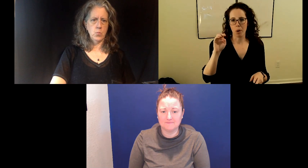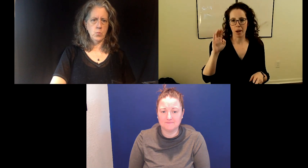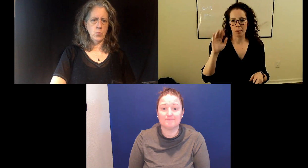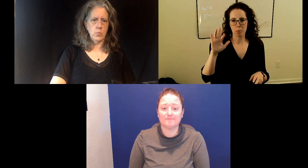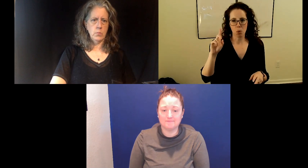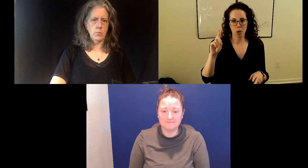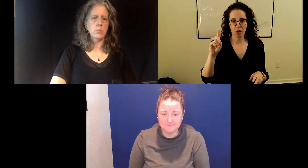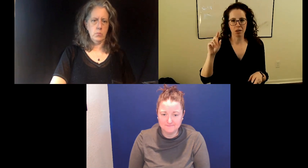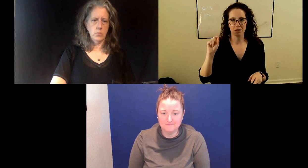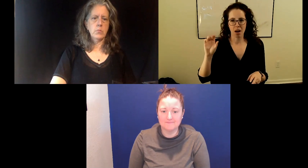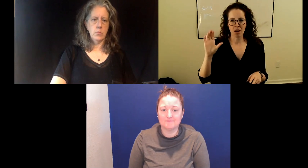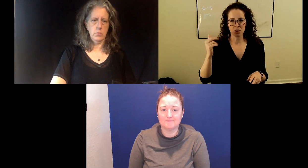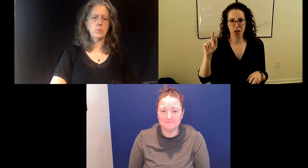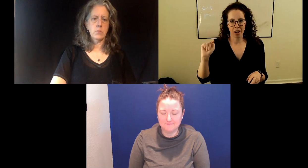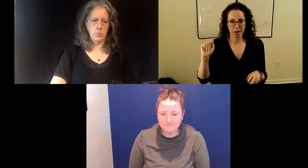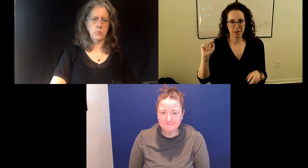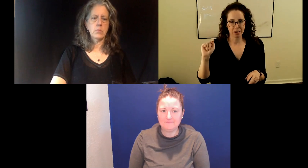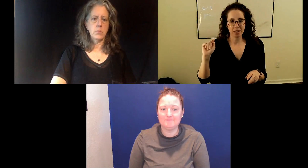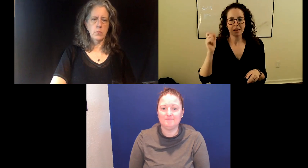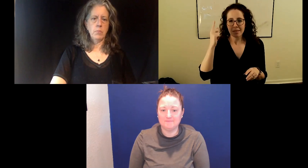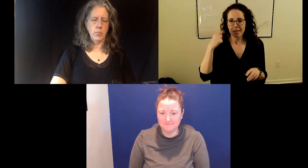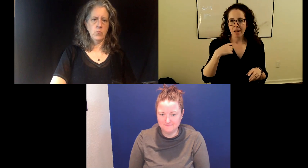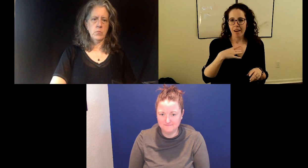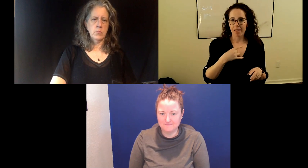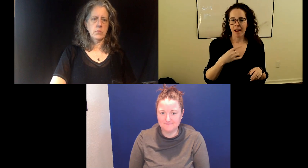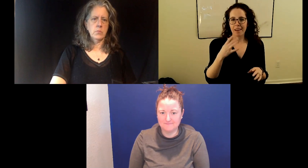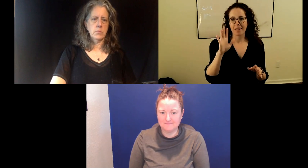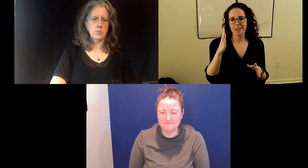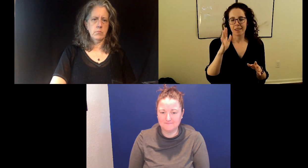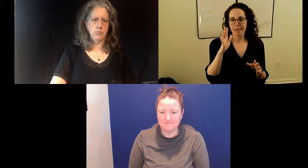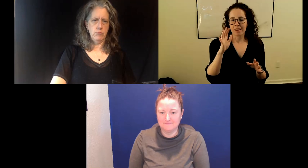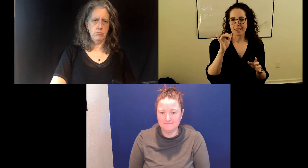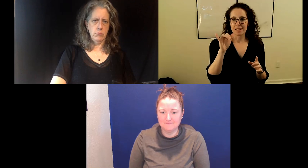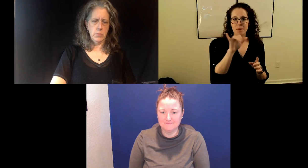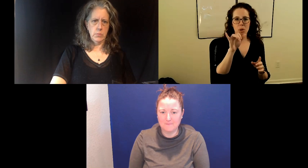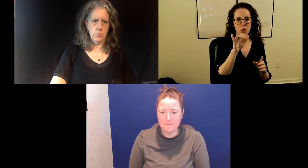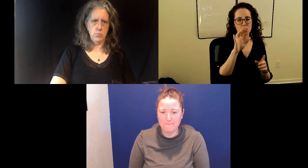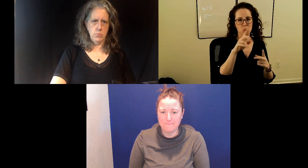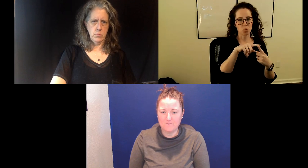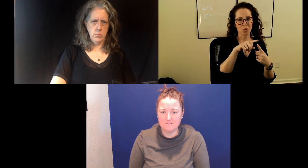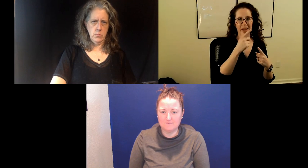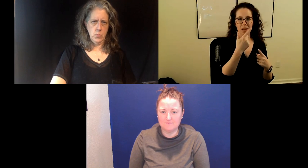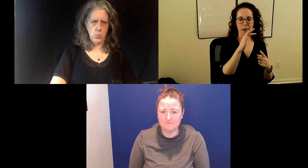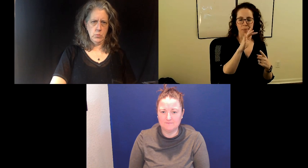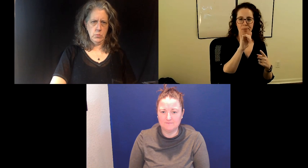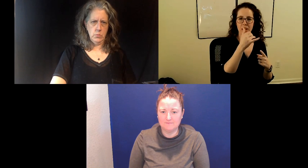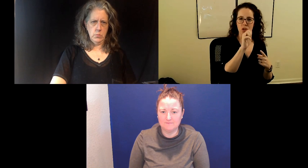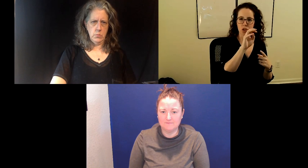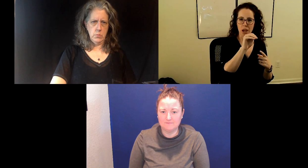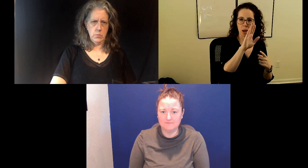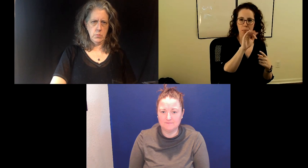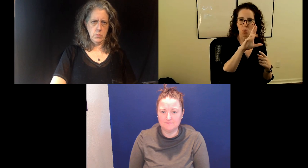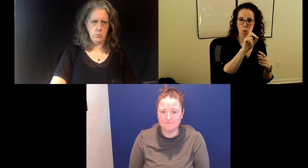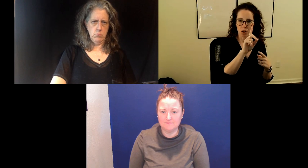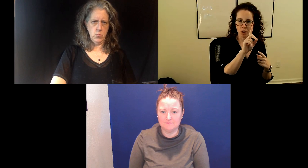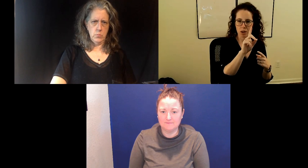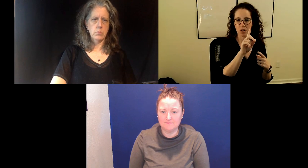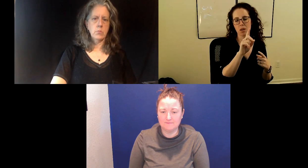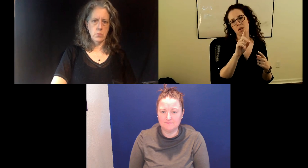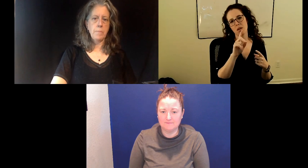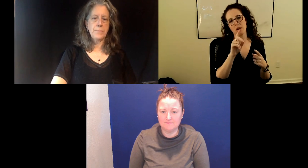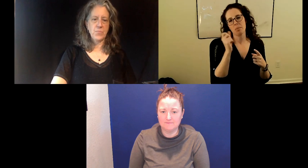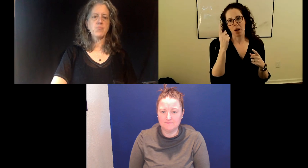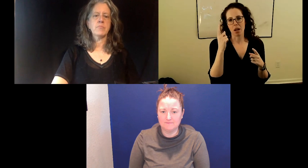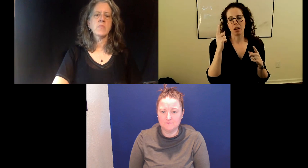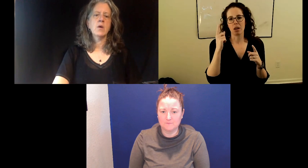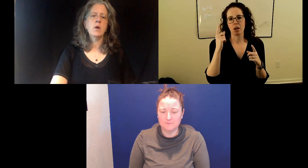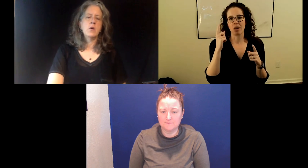called the whiteboard yeah yes thank you and i i was it's with jamboard i think you can use it in